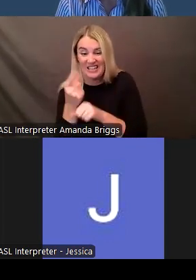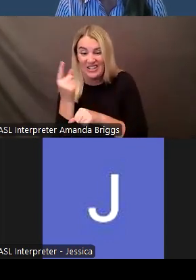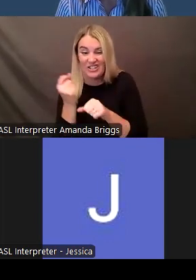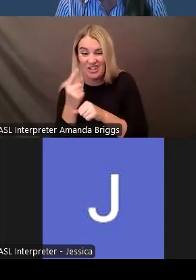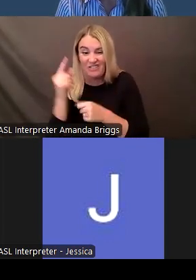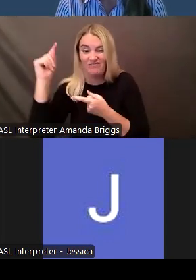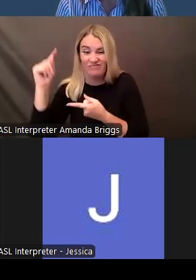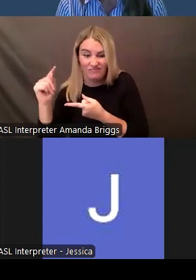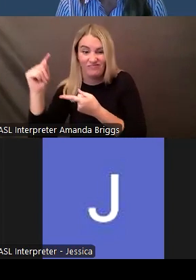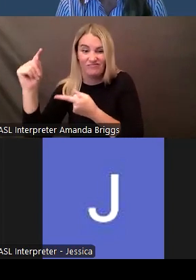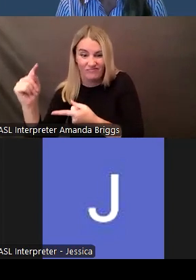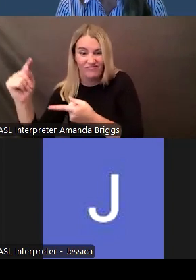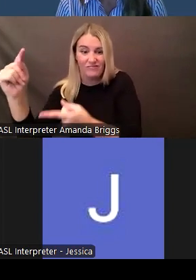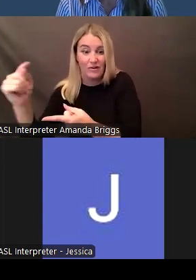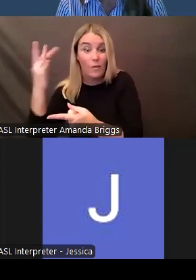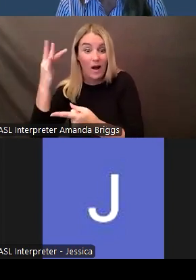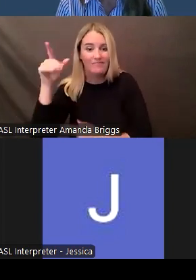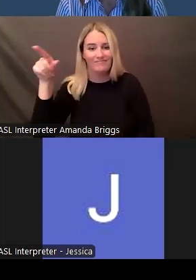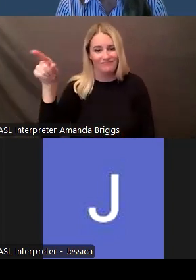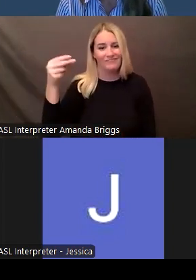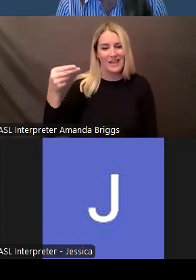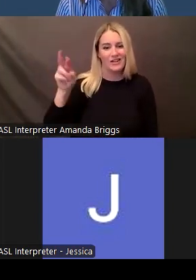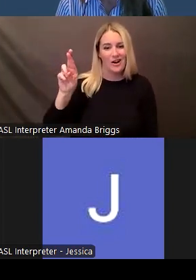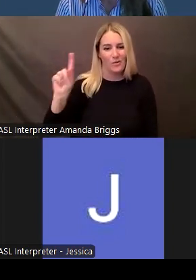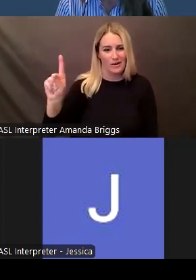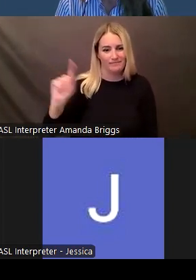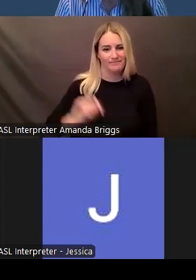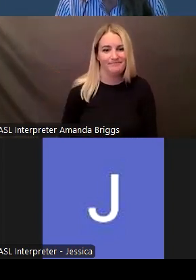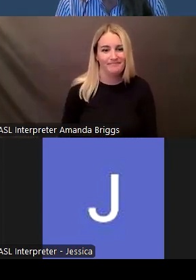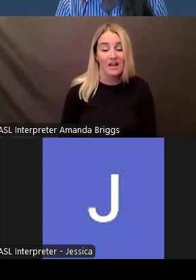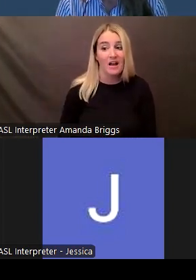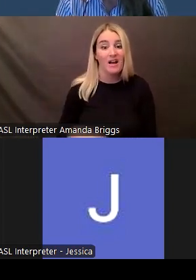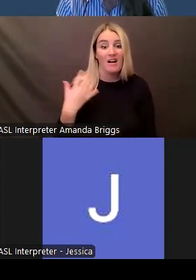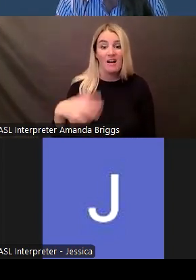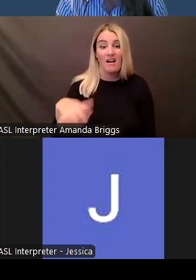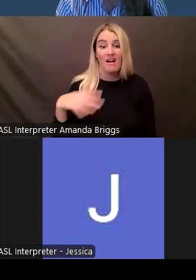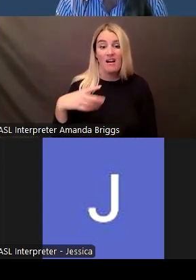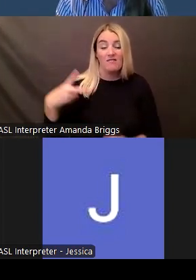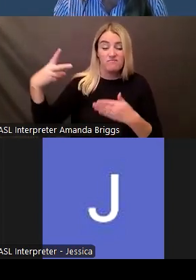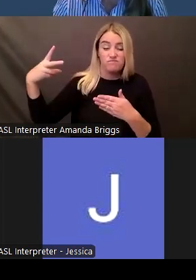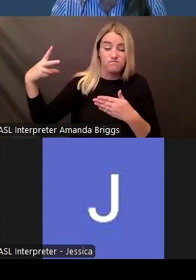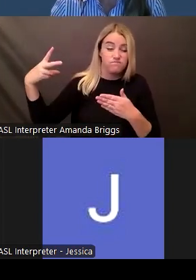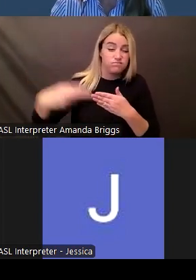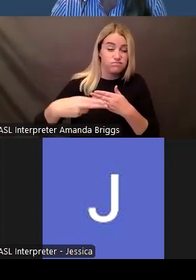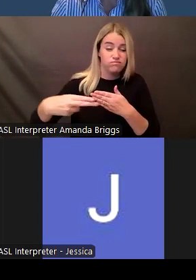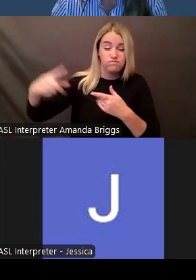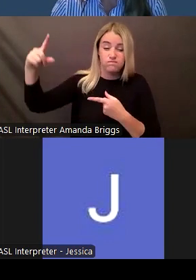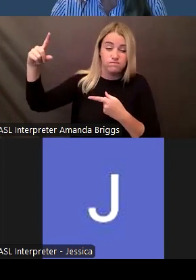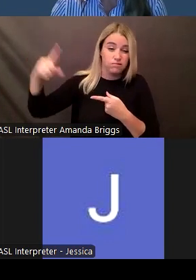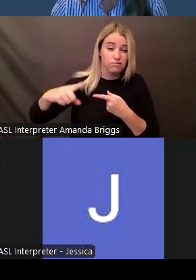Due to HR 1. So, that is a huge amount of money that the state is no longer going